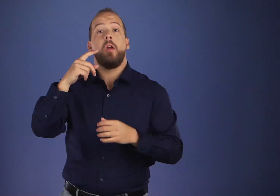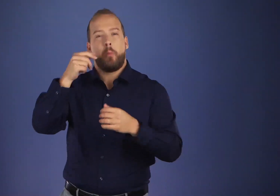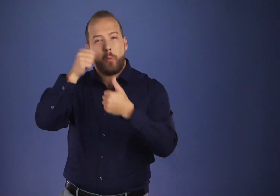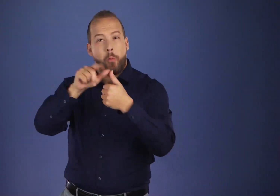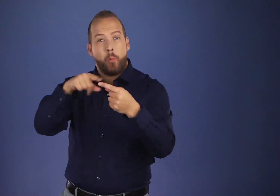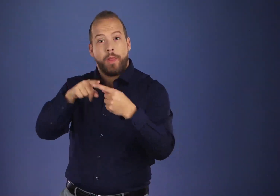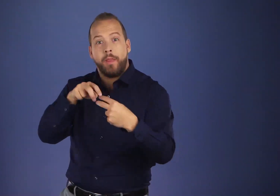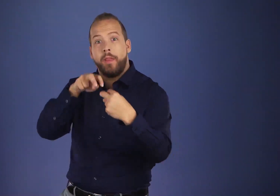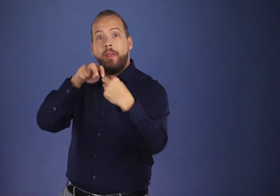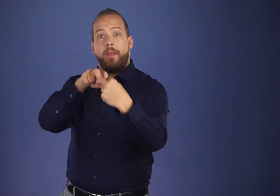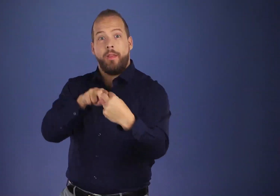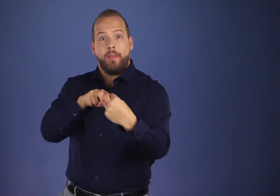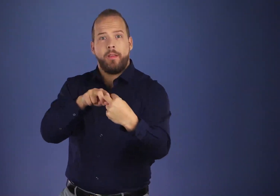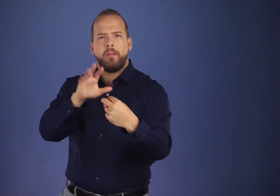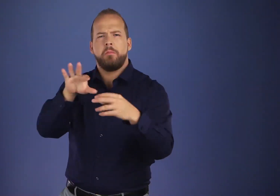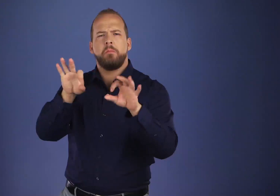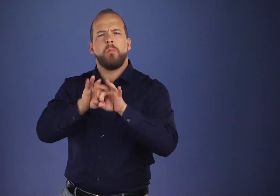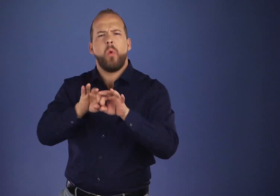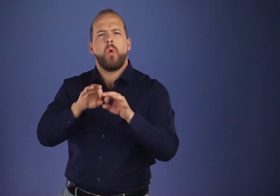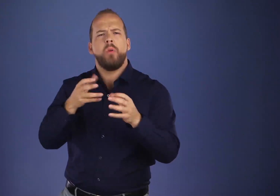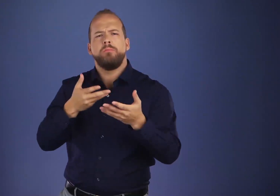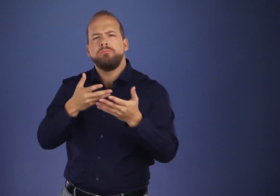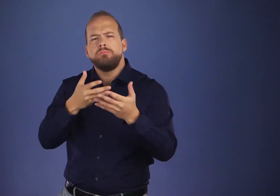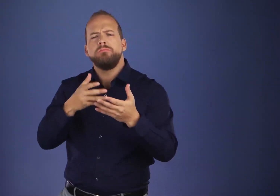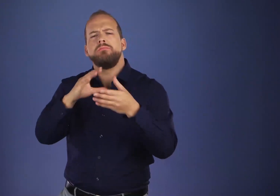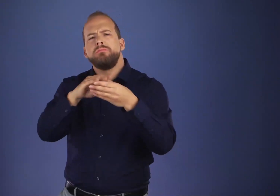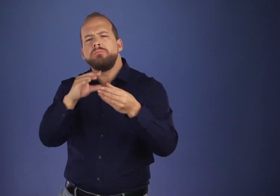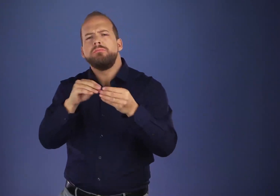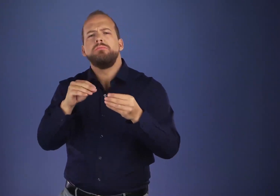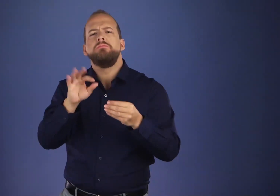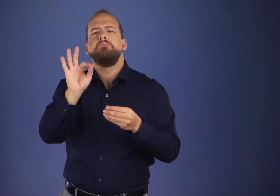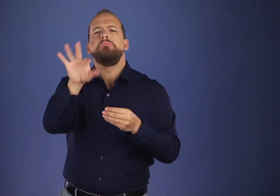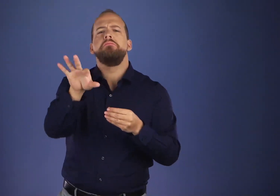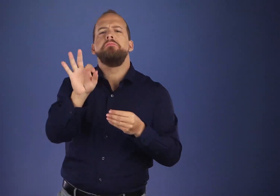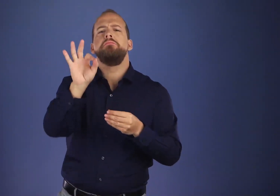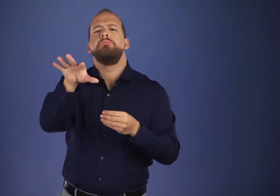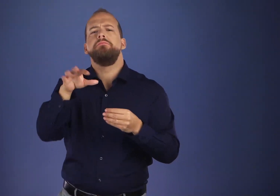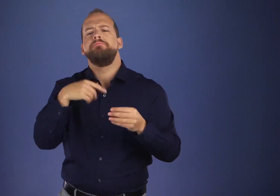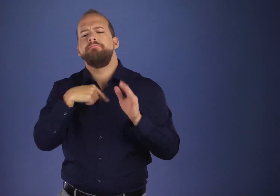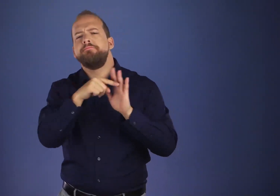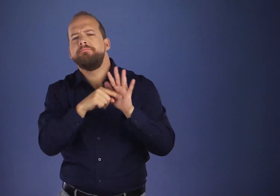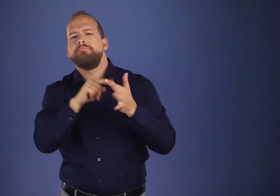It may be unwise at this stage to rehash certain harrowing episodes.